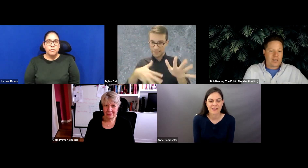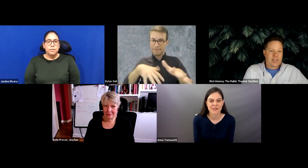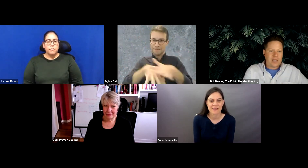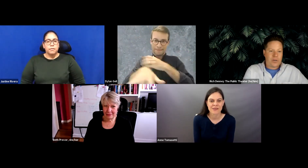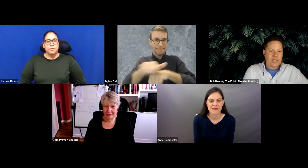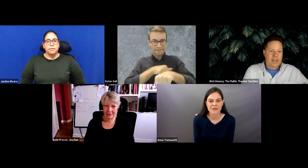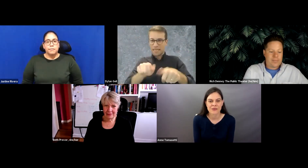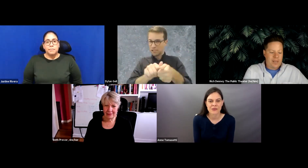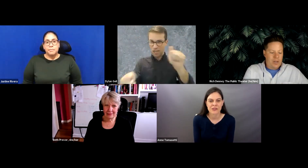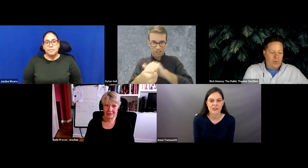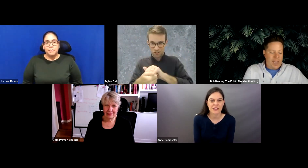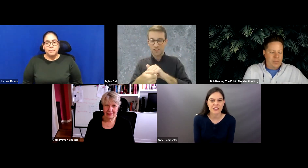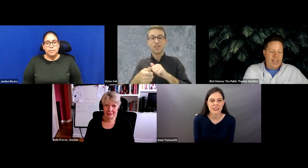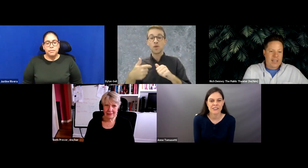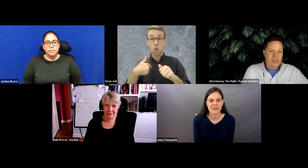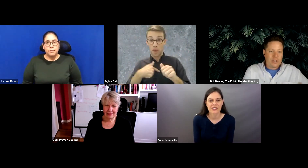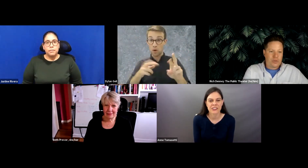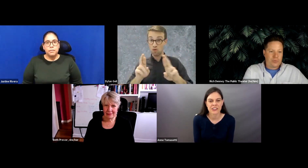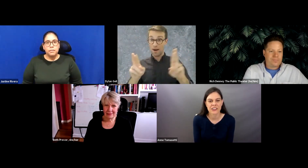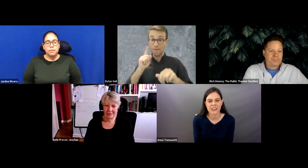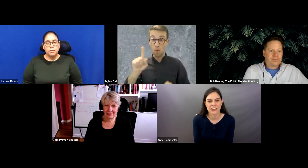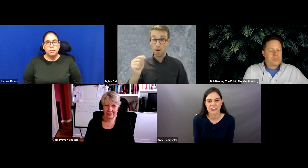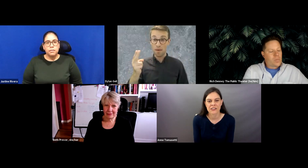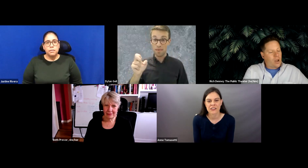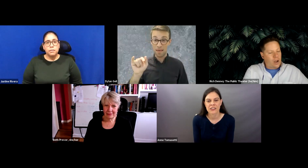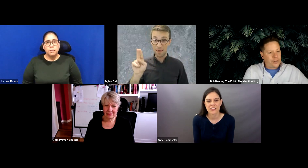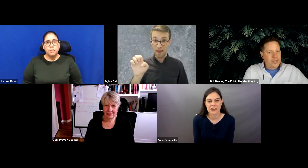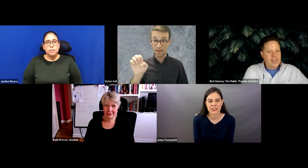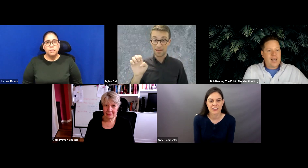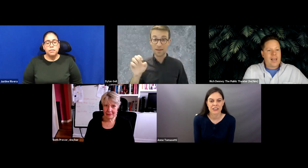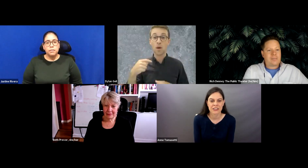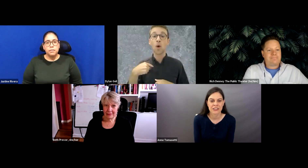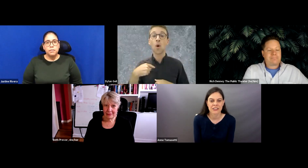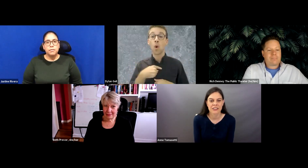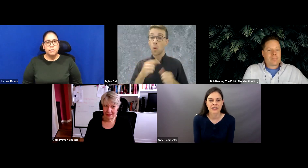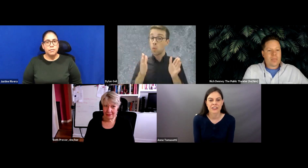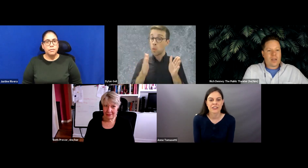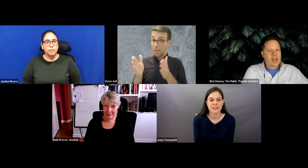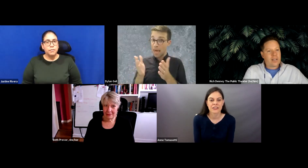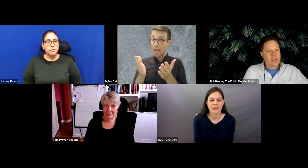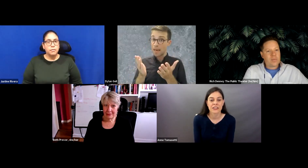discussed at the time We had planned to offer- I know it's